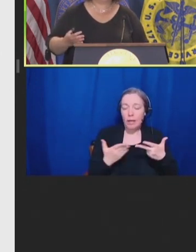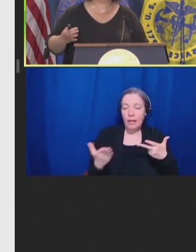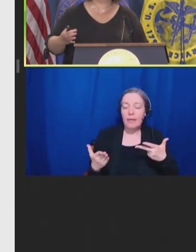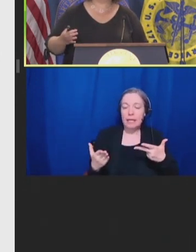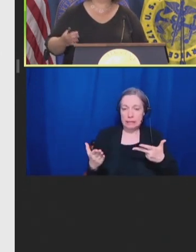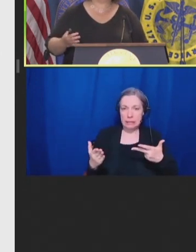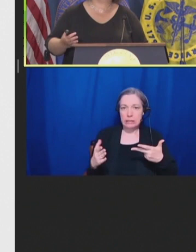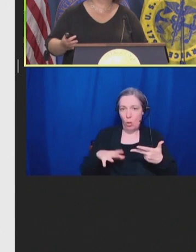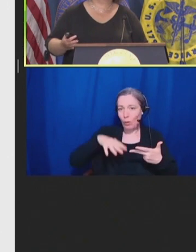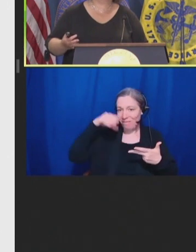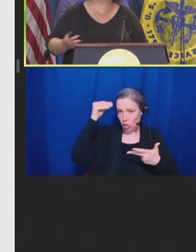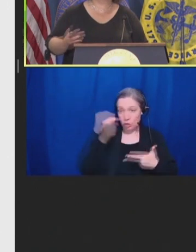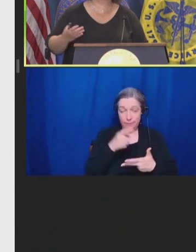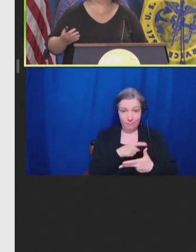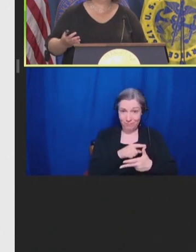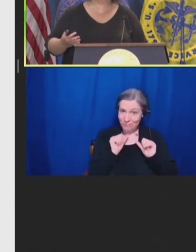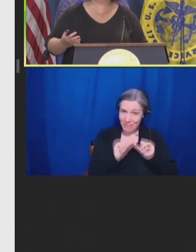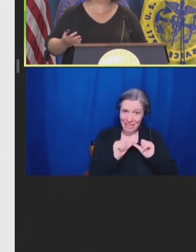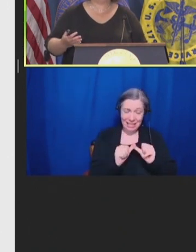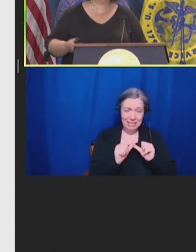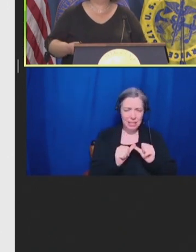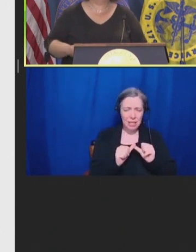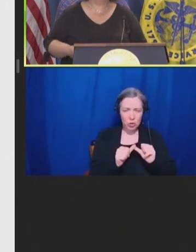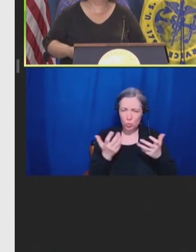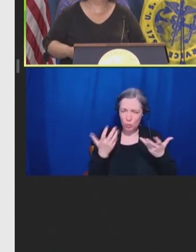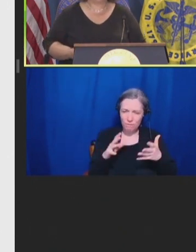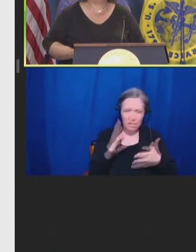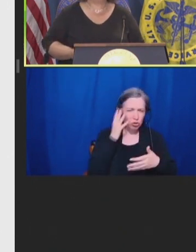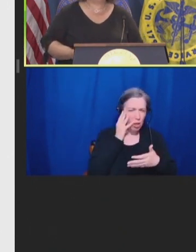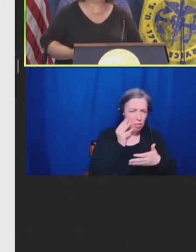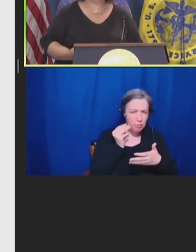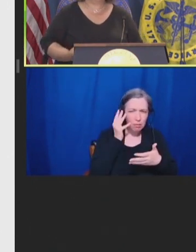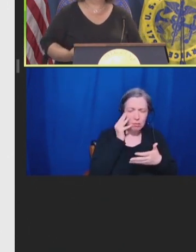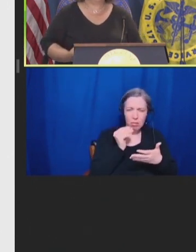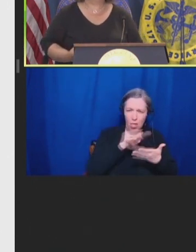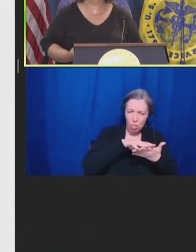lessons that we've learned and thinking through them, acknowledging that the landscape in which